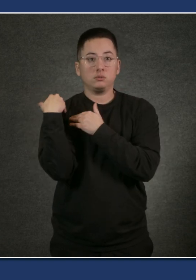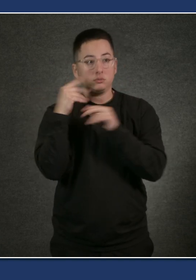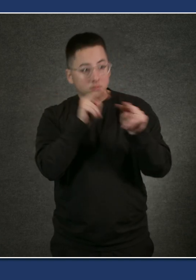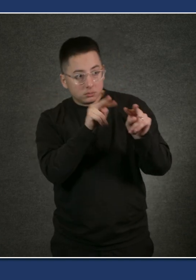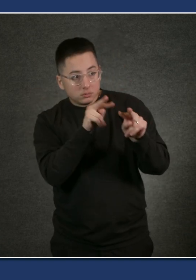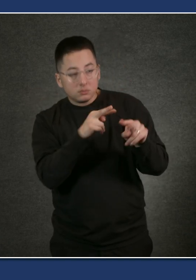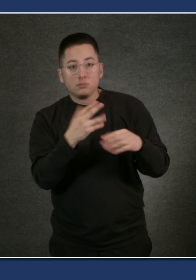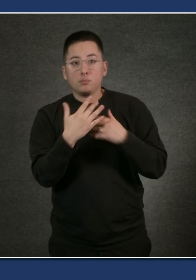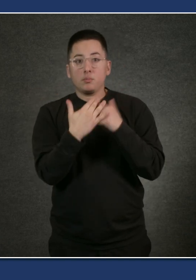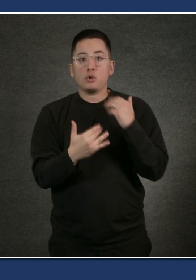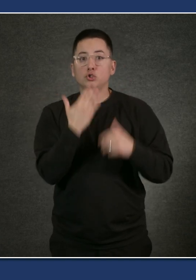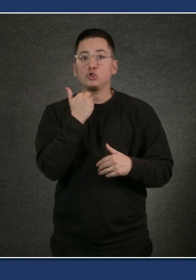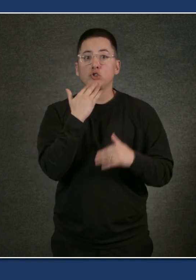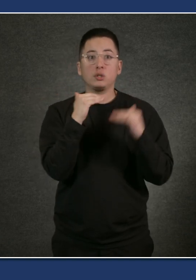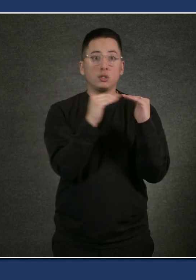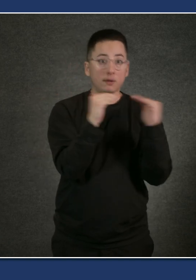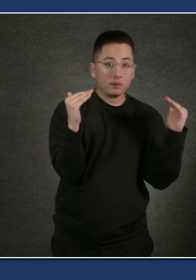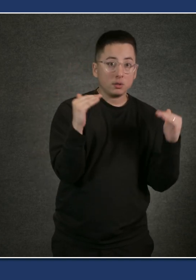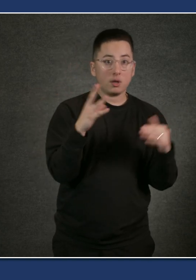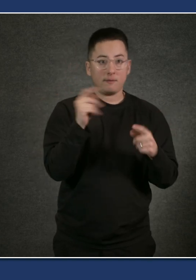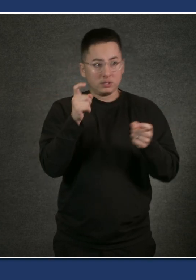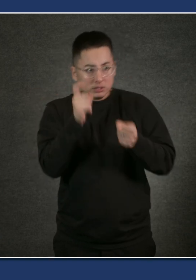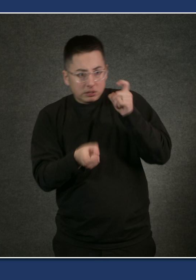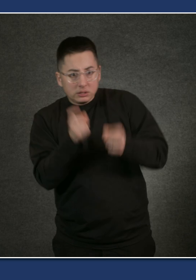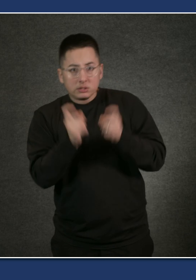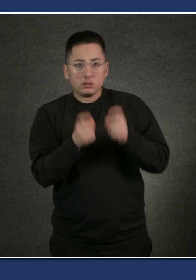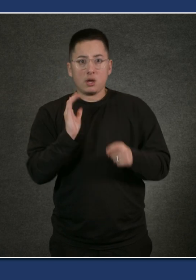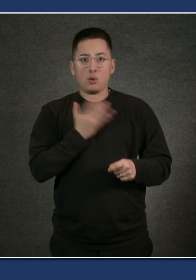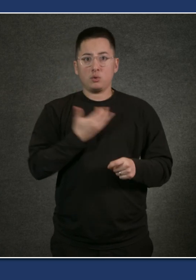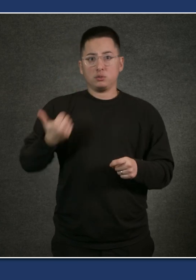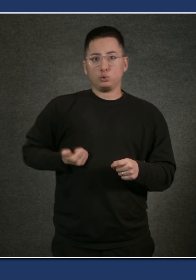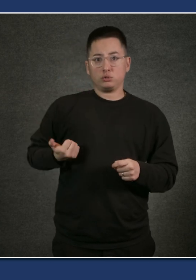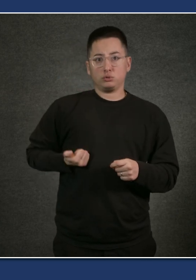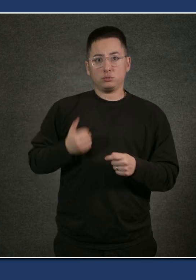It is a relentless 24/7 responsibility,